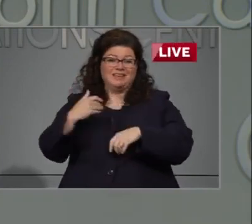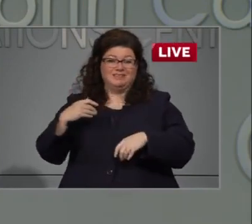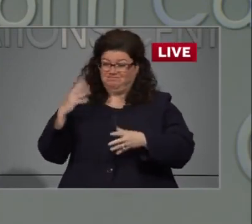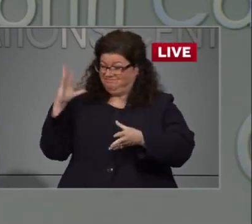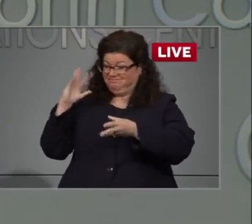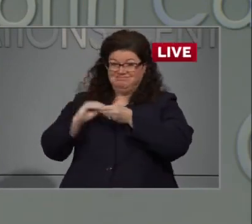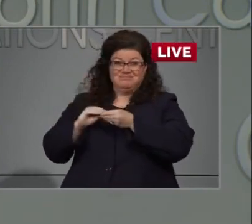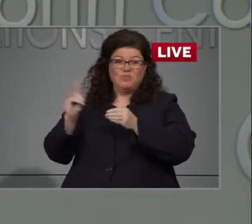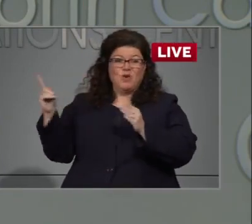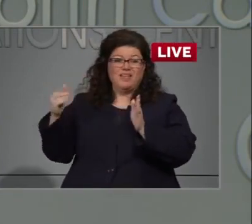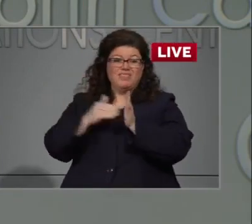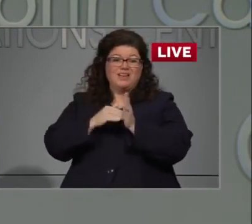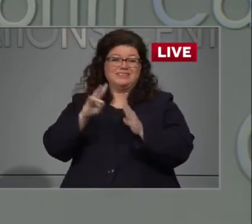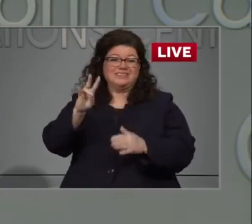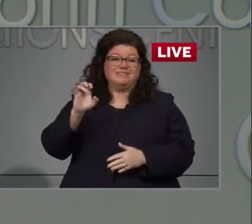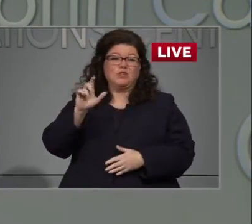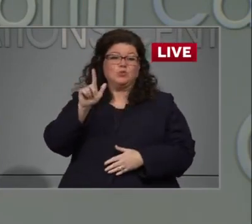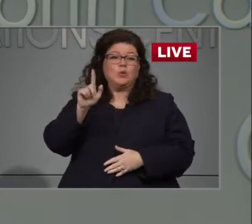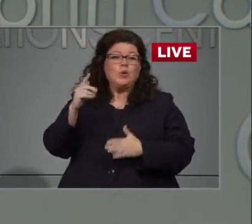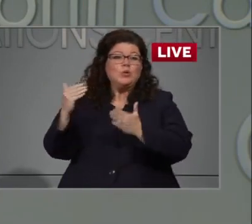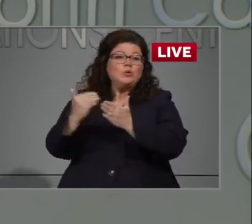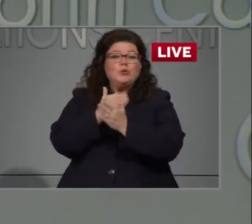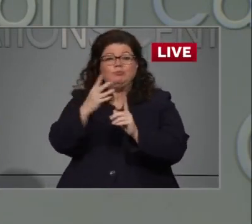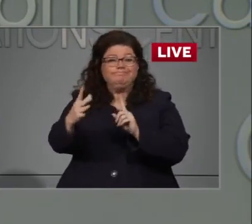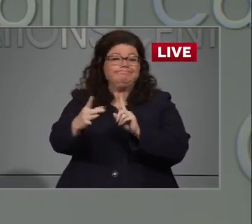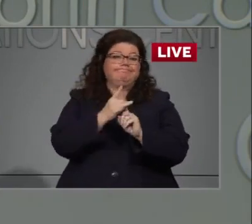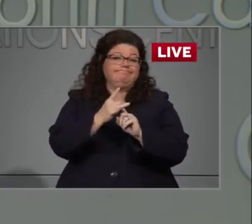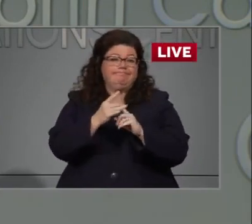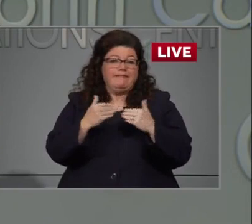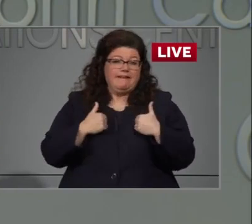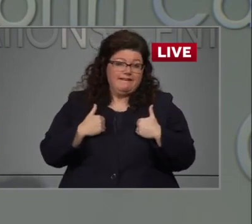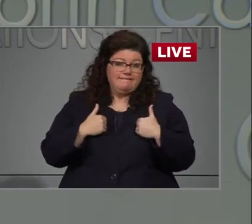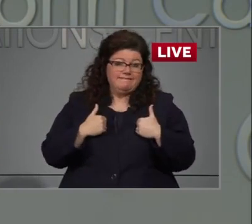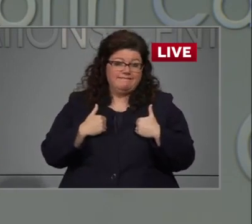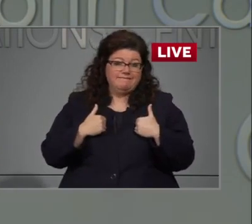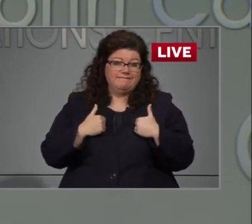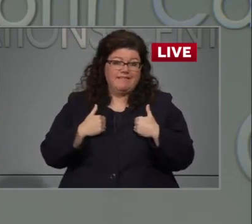THERE IS LET’S LISTEN IN LIVE AS OF TODAY.